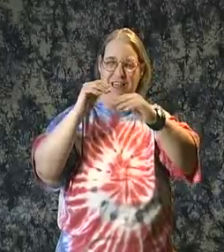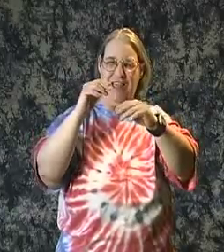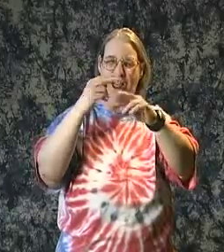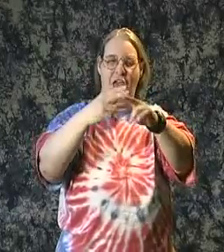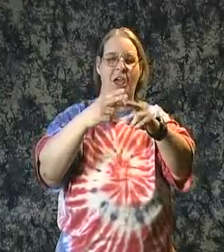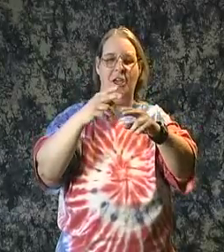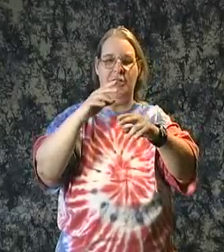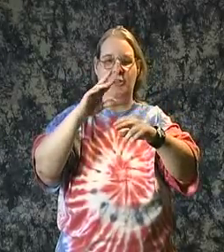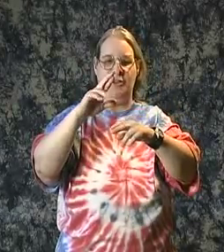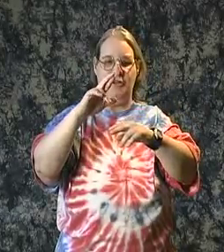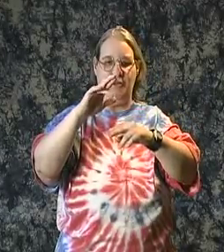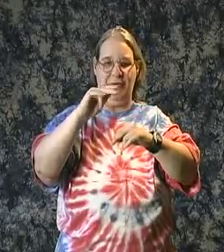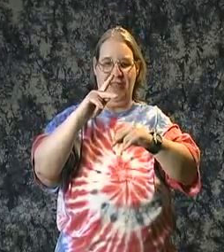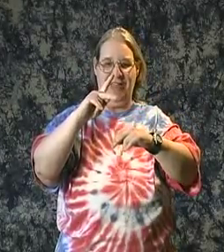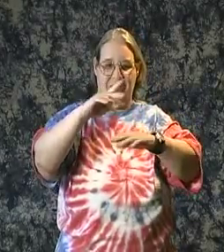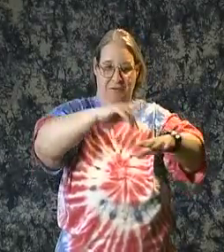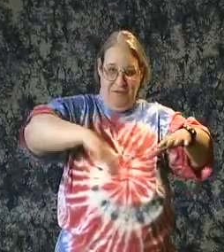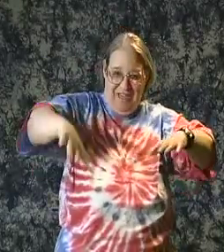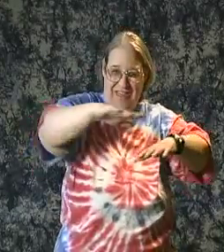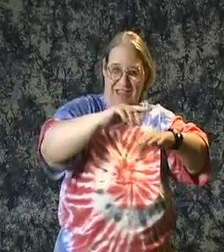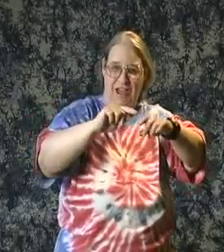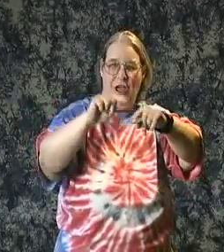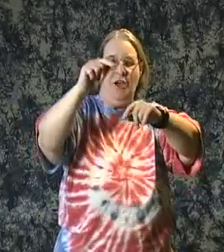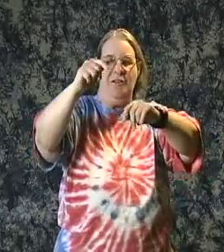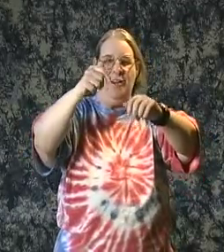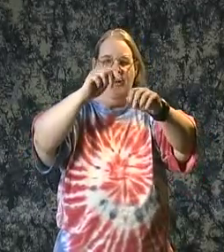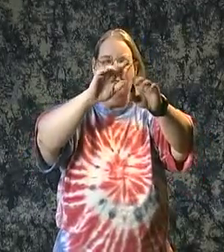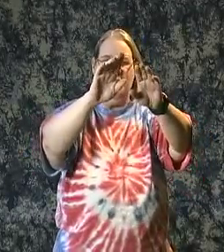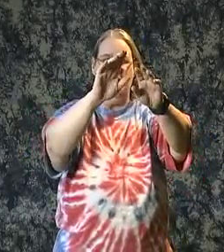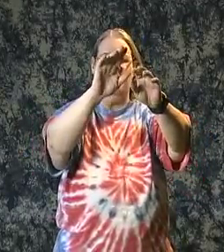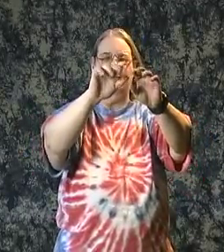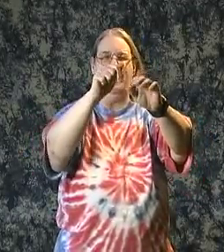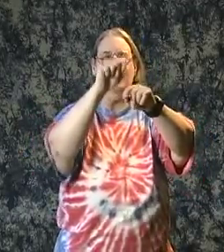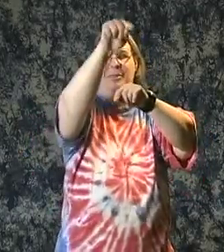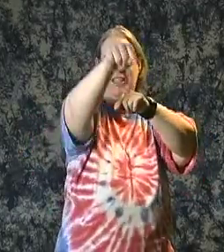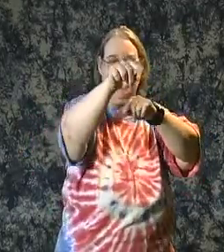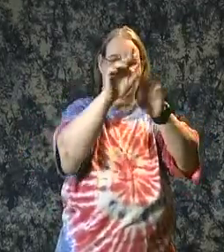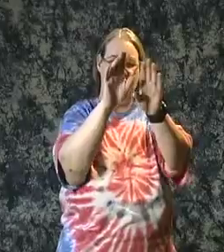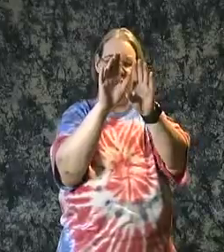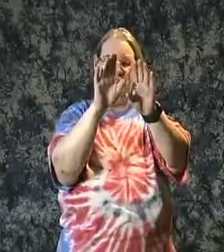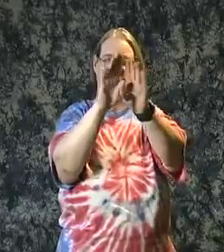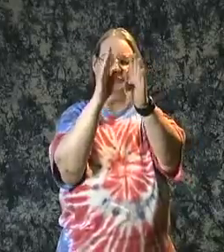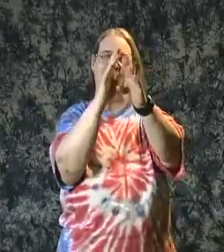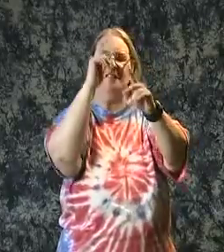You go into this building that has a rink in it. And on the far side of the rink, in another room,